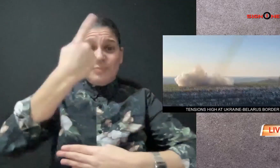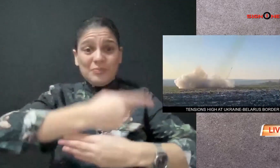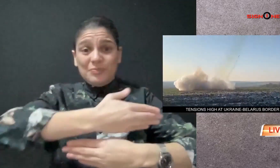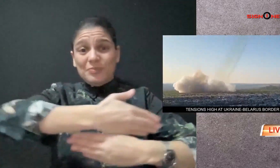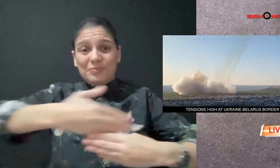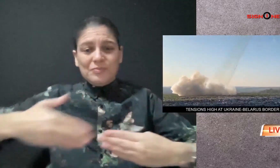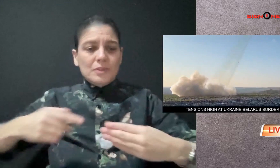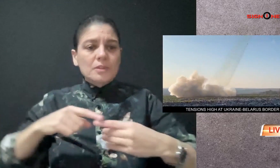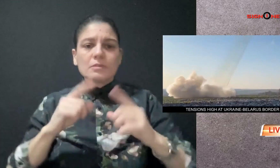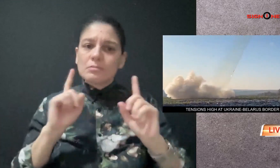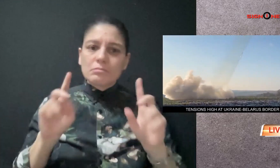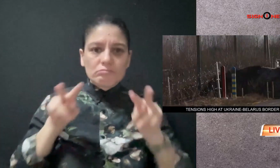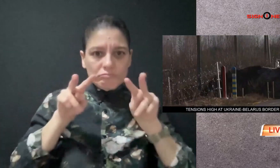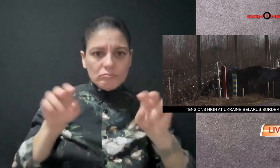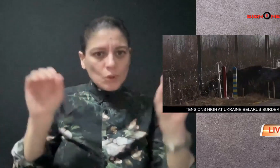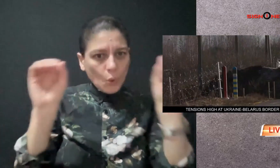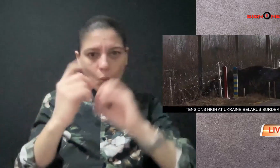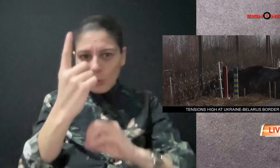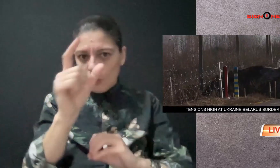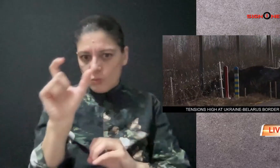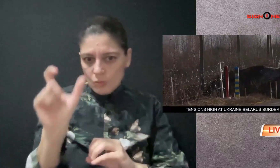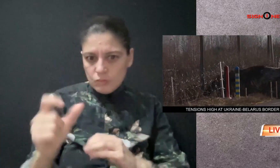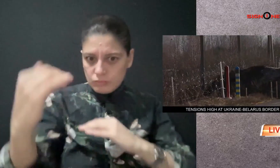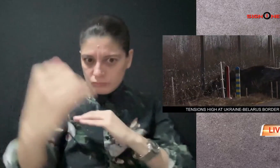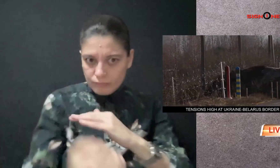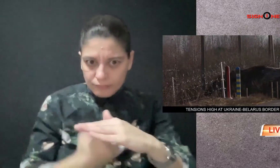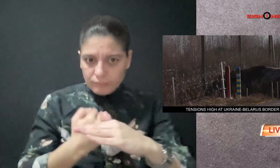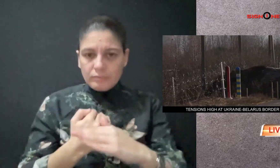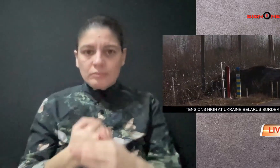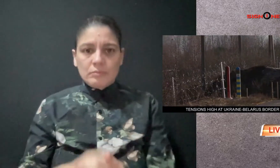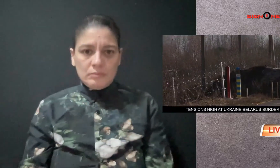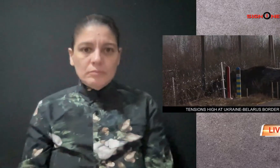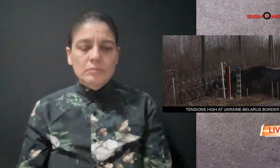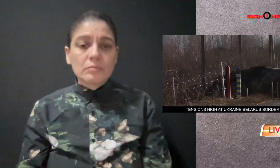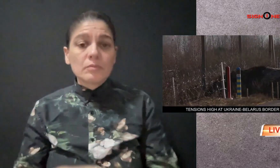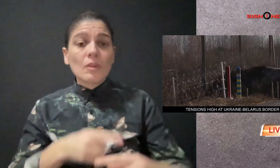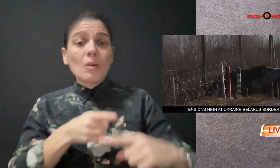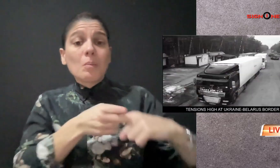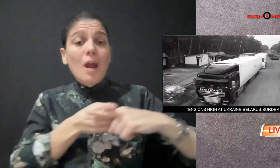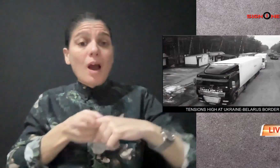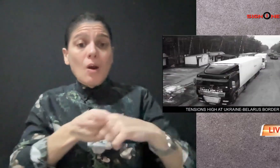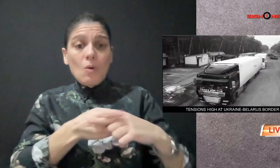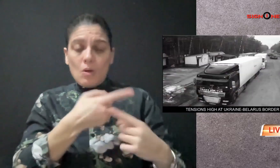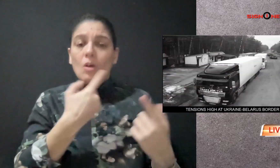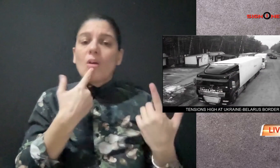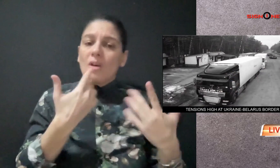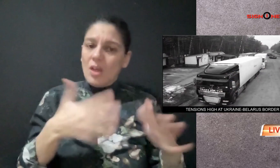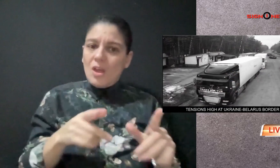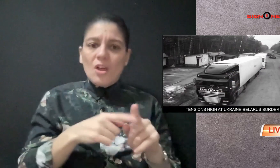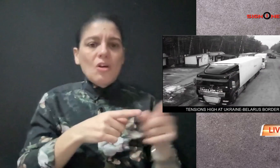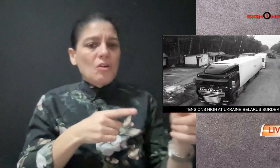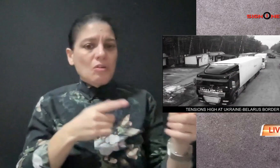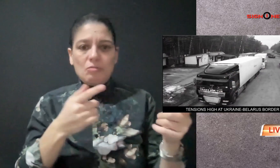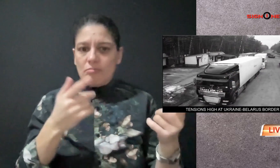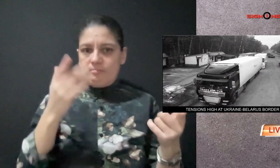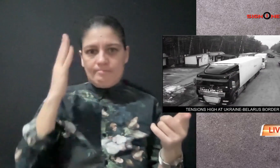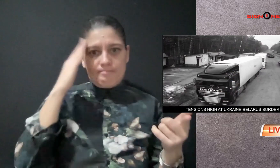mounds at the border to make sure no one gets through Belarus says all the measures they